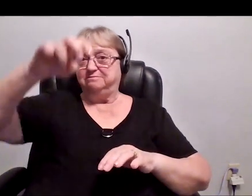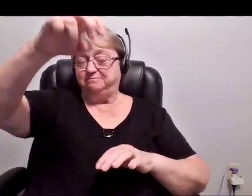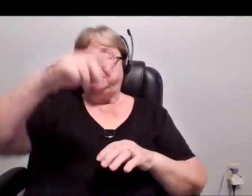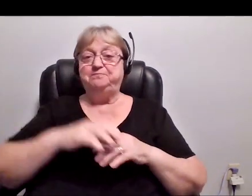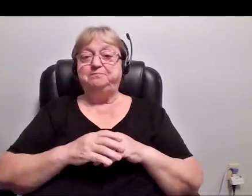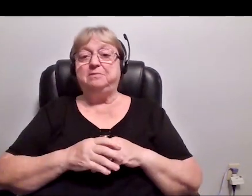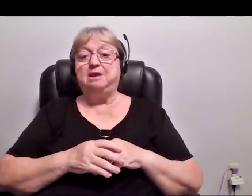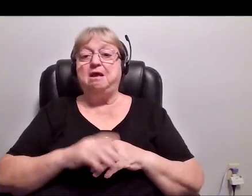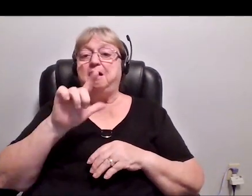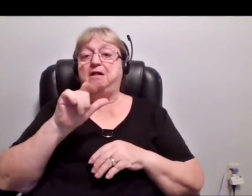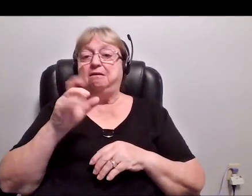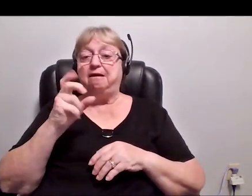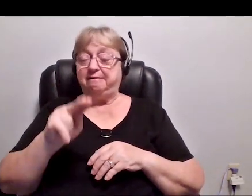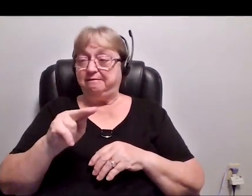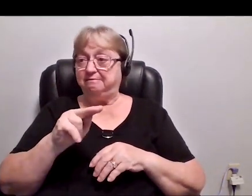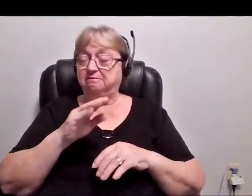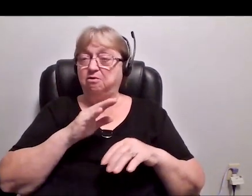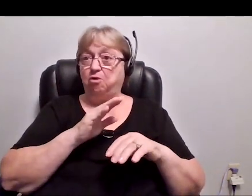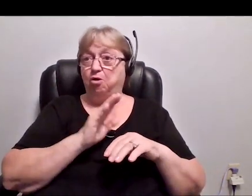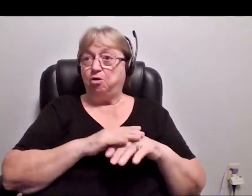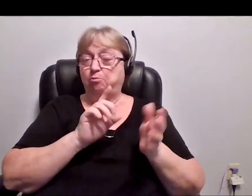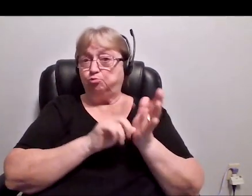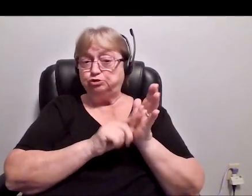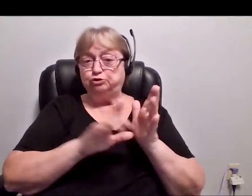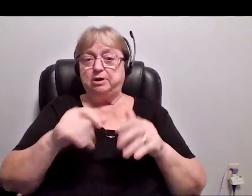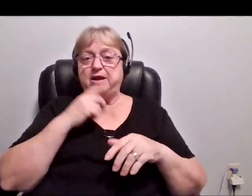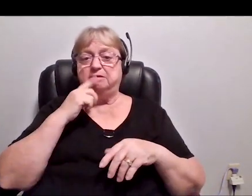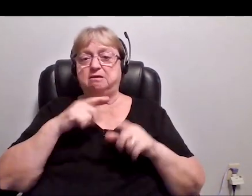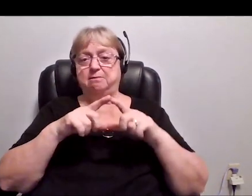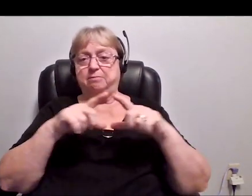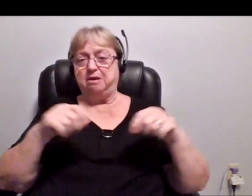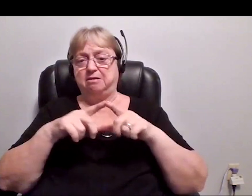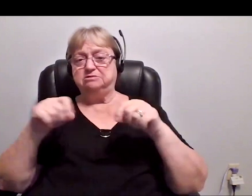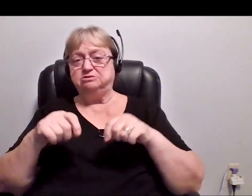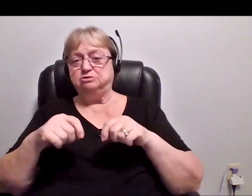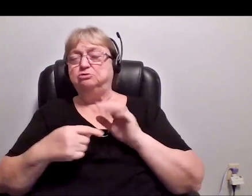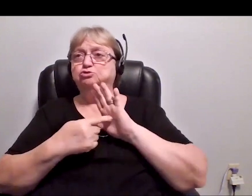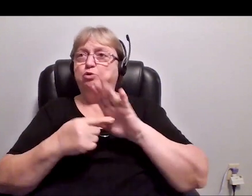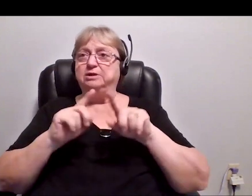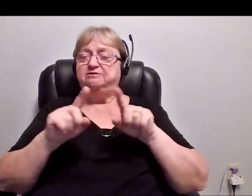on an Ultimaker printer, and various blocks showing different infill patterns.